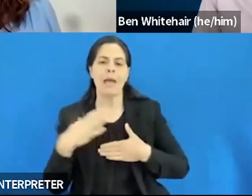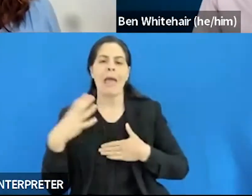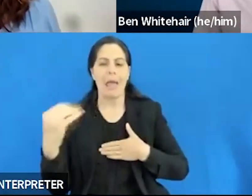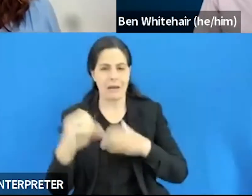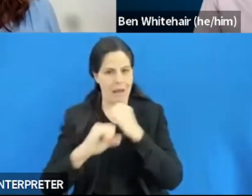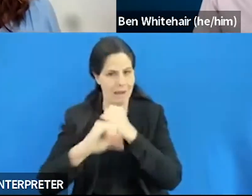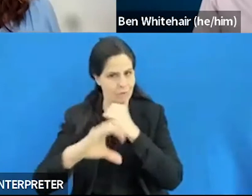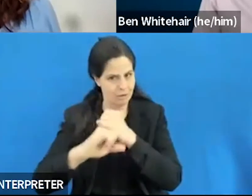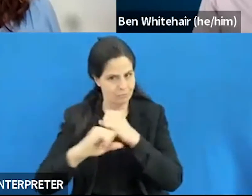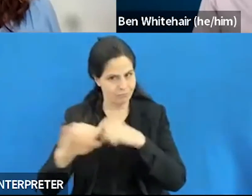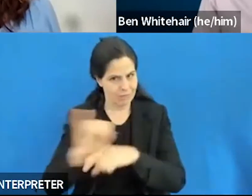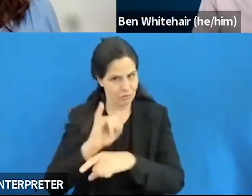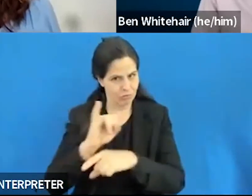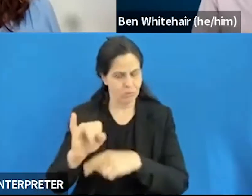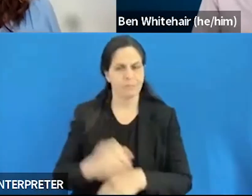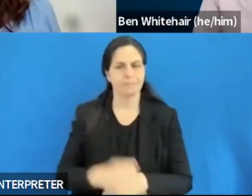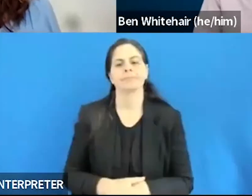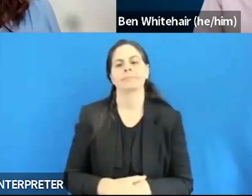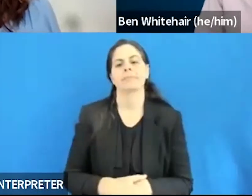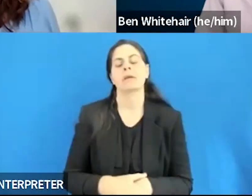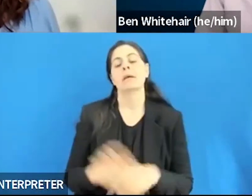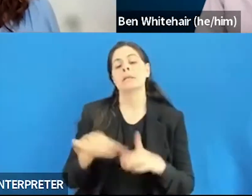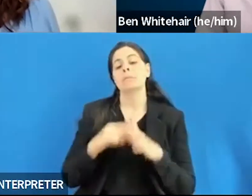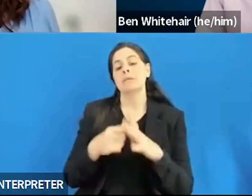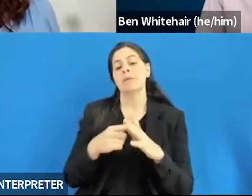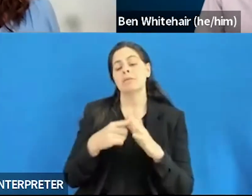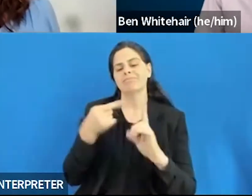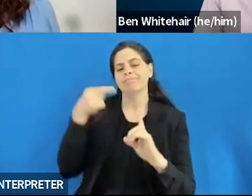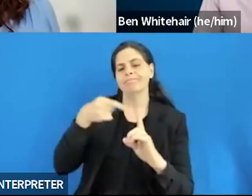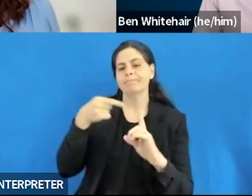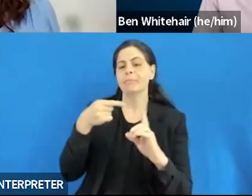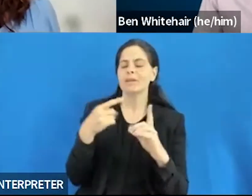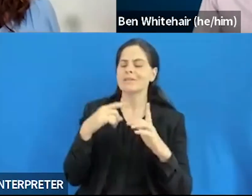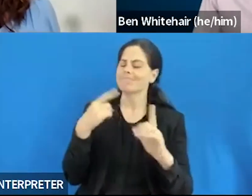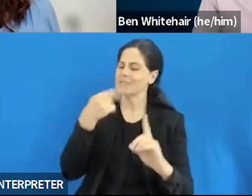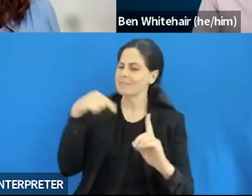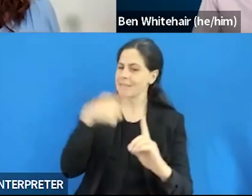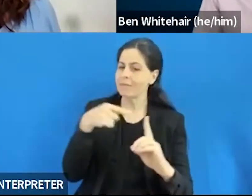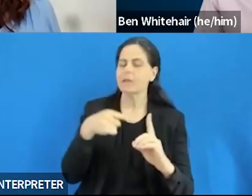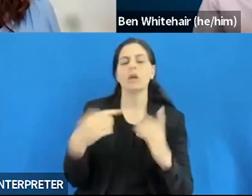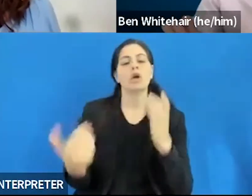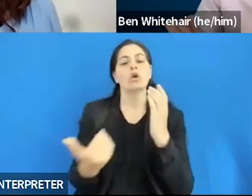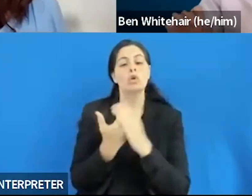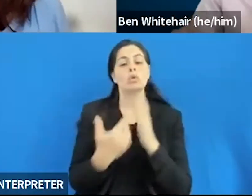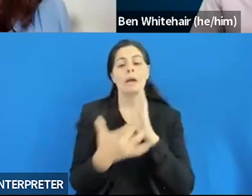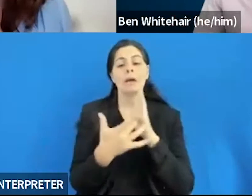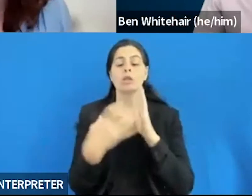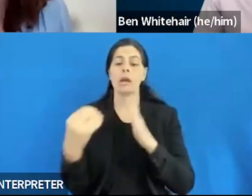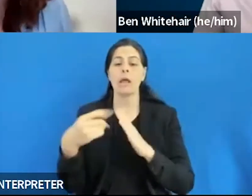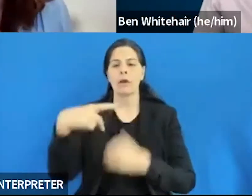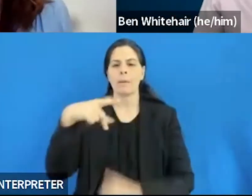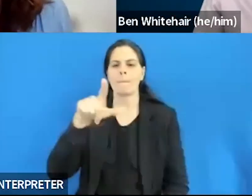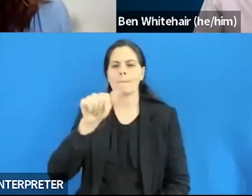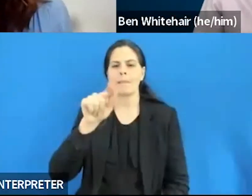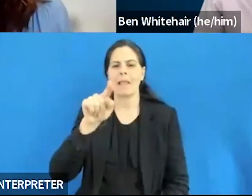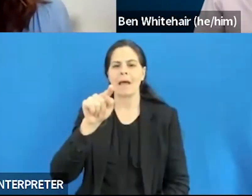particularly those driven by new technologies and platforms. That is a lot. Sue-Anne, we are so excited to have you.